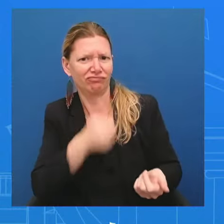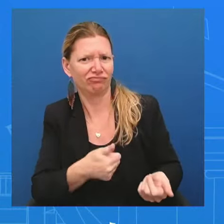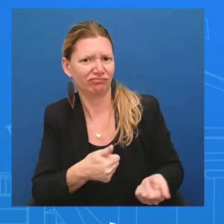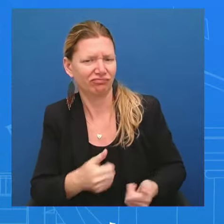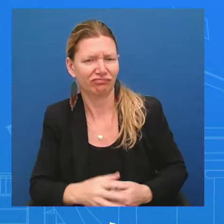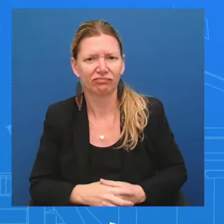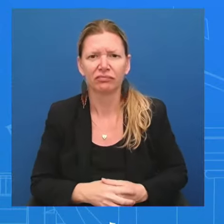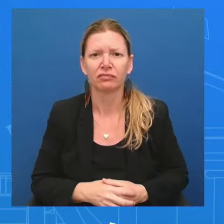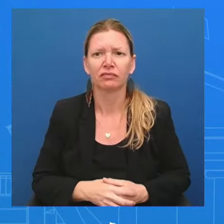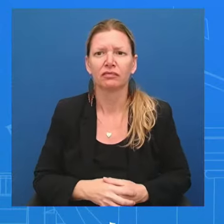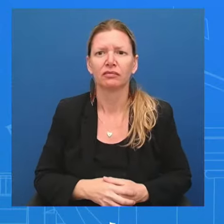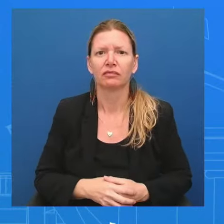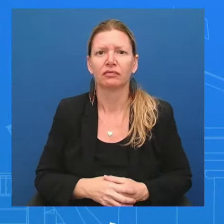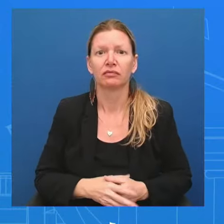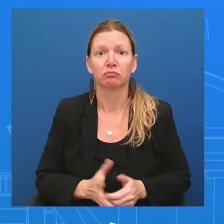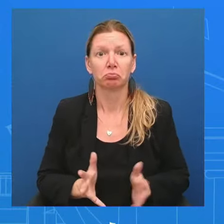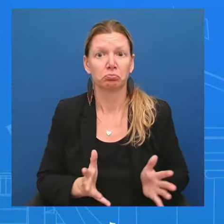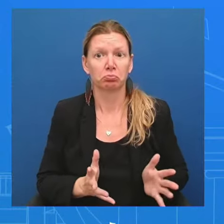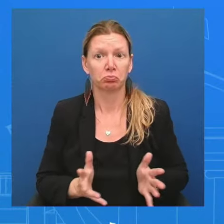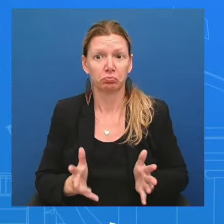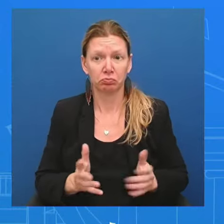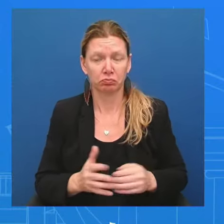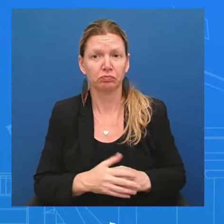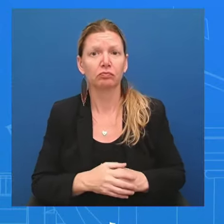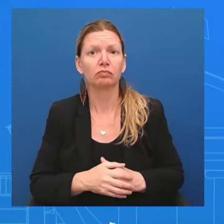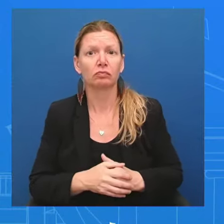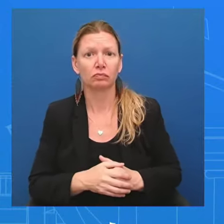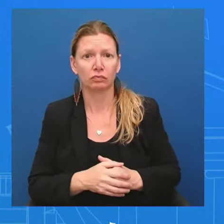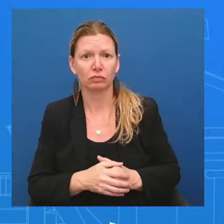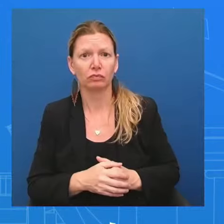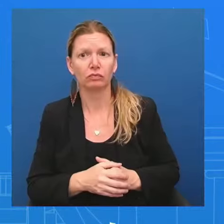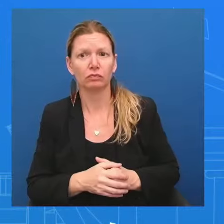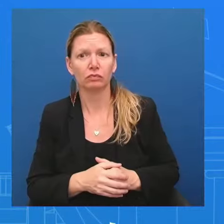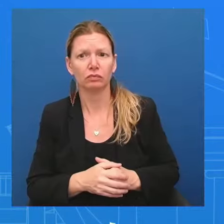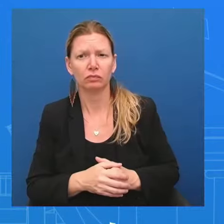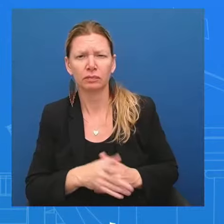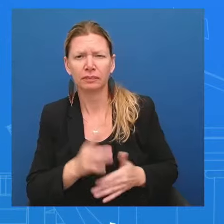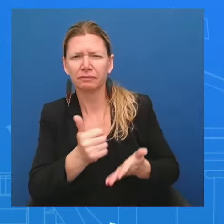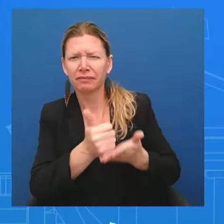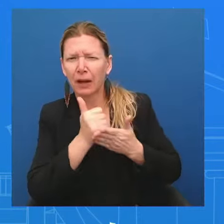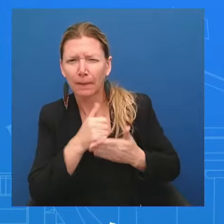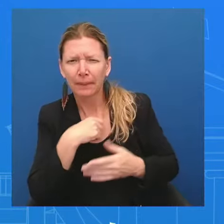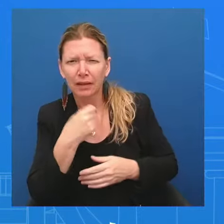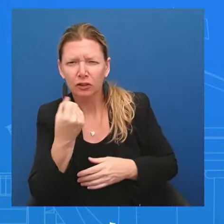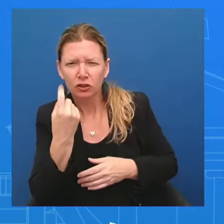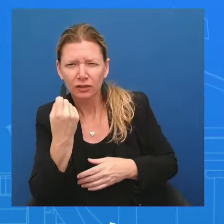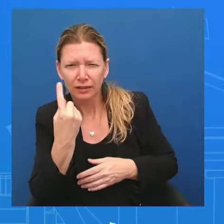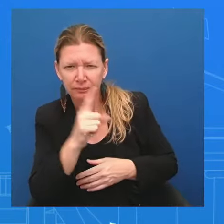Admiral, please help me to understand. You just said that basically there is no major operation